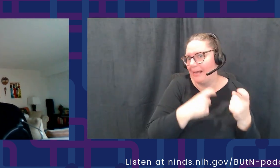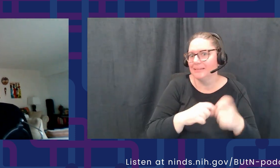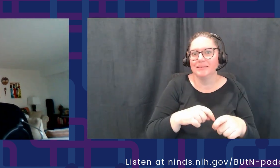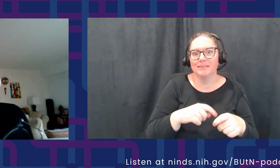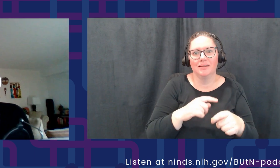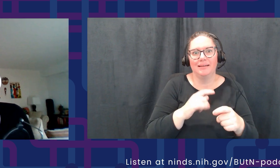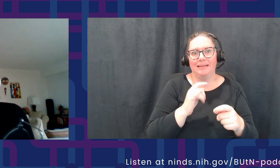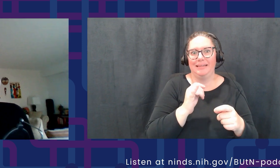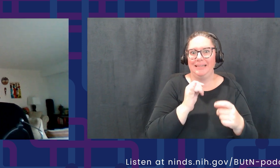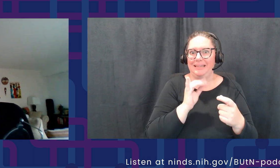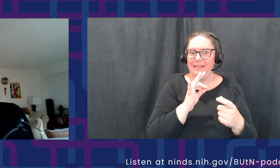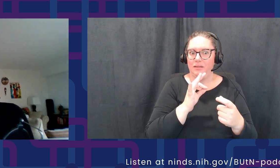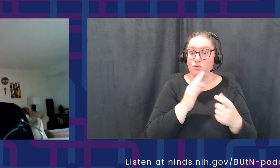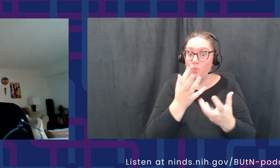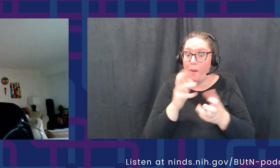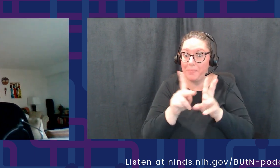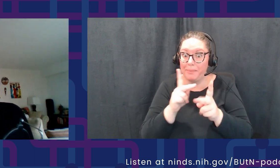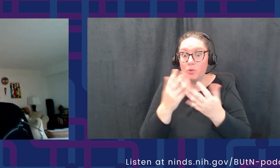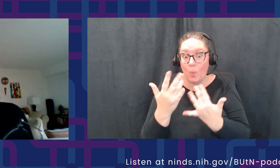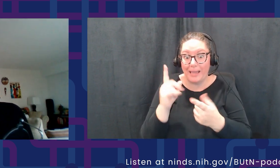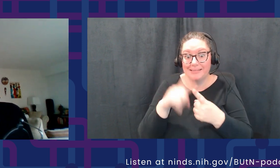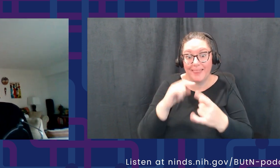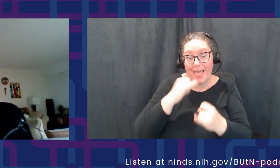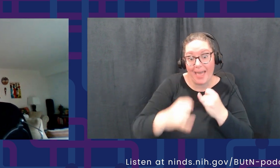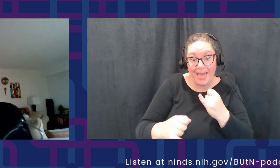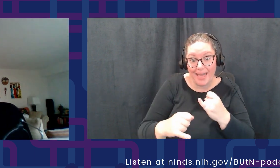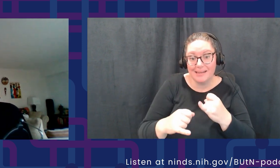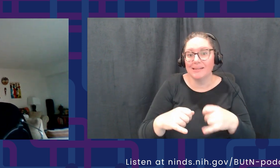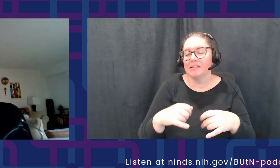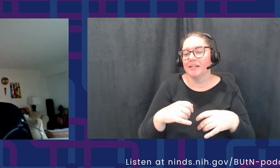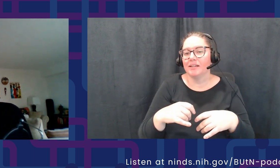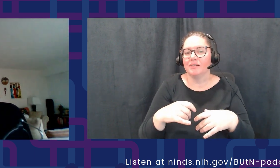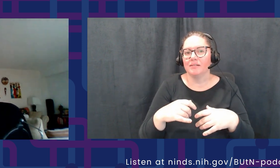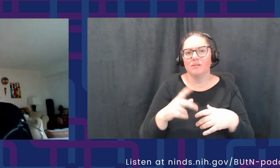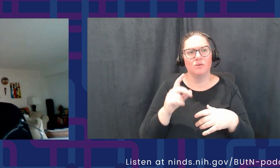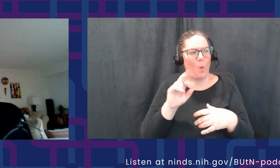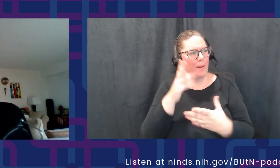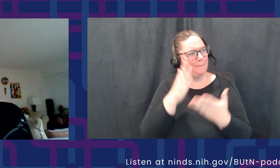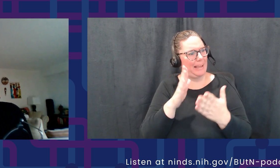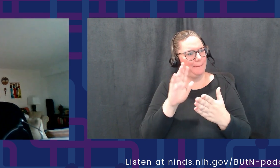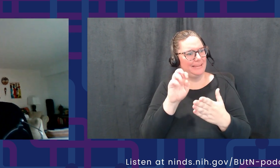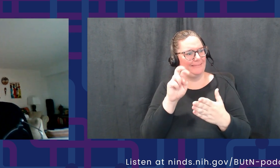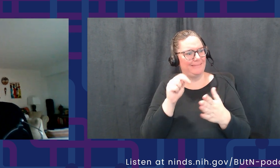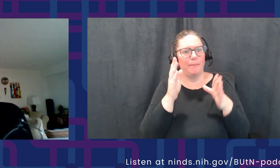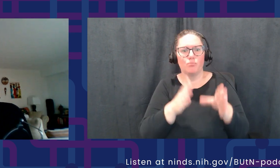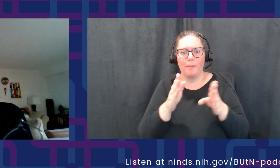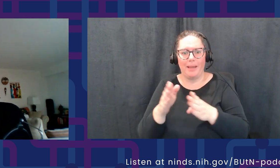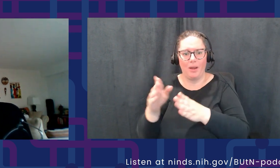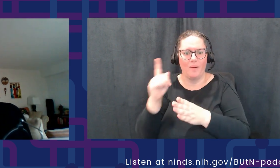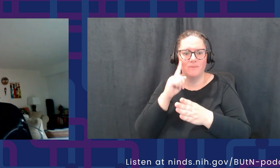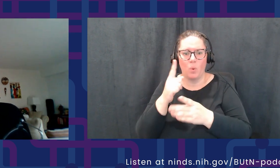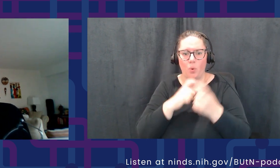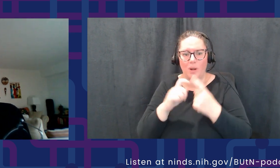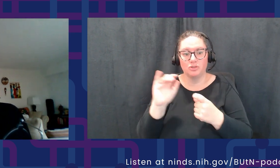If you want people to wait until the very end, or maybe even preparing for questions